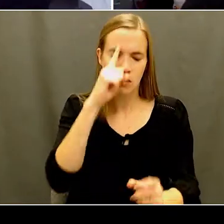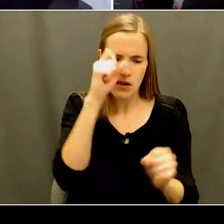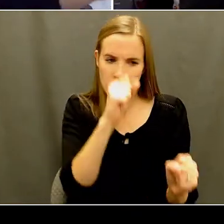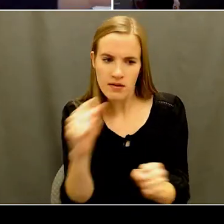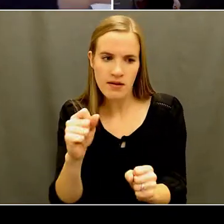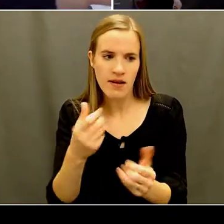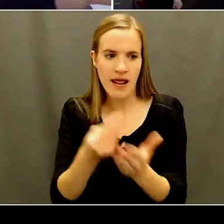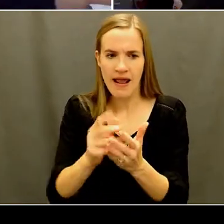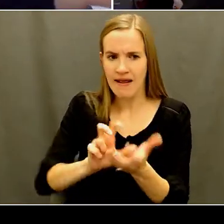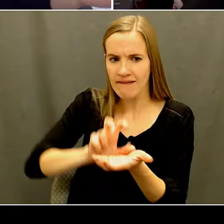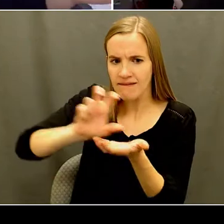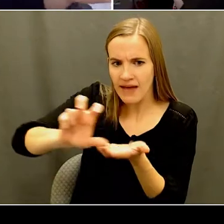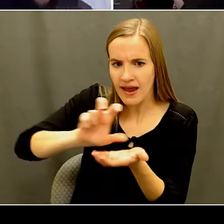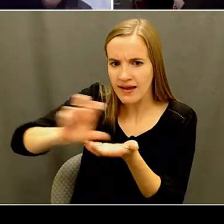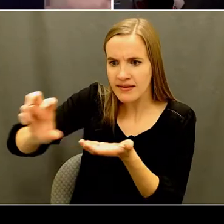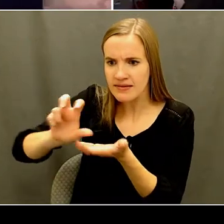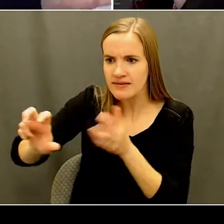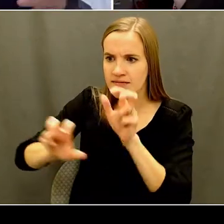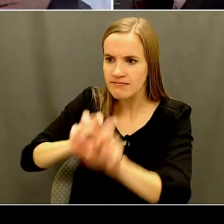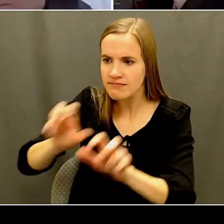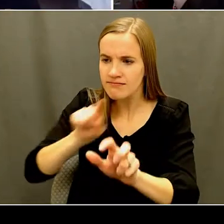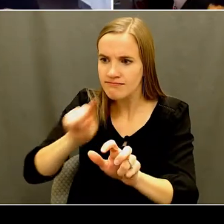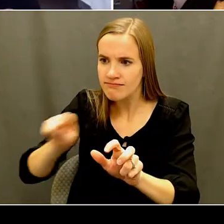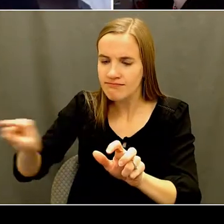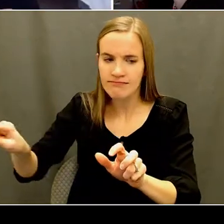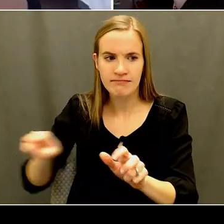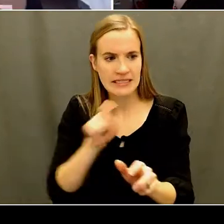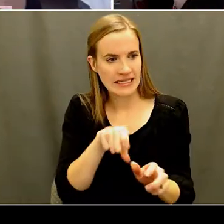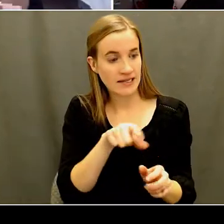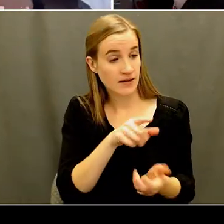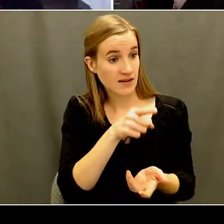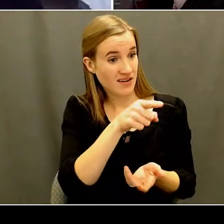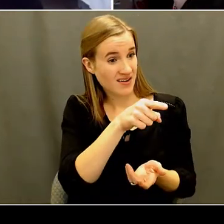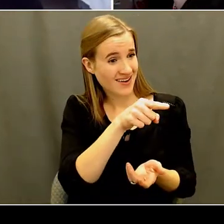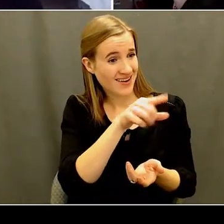fourth largest city in America. That's not gonna work. And when I talked with